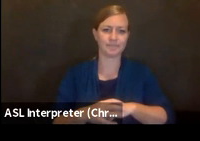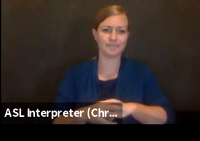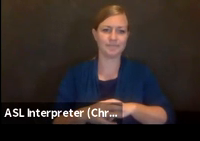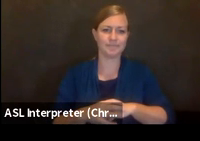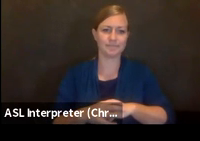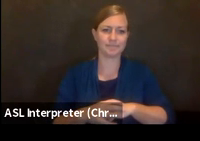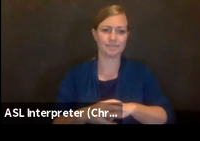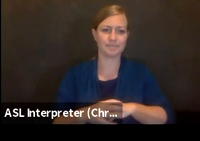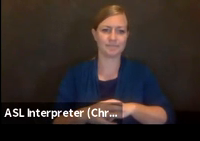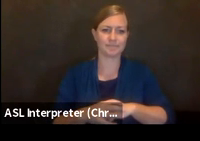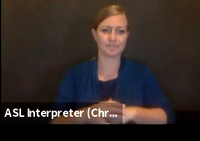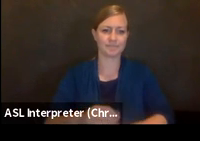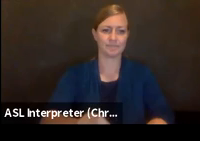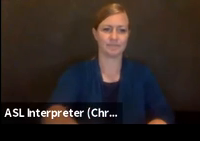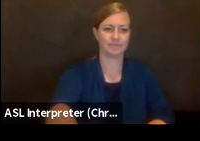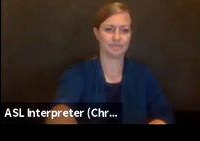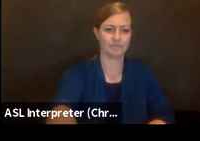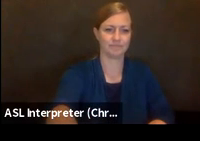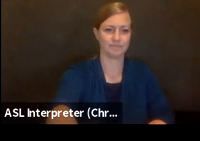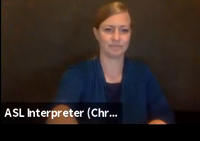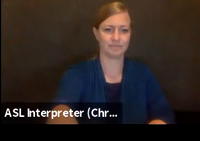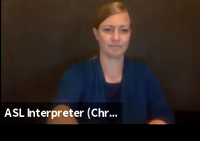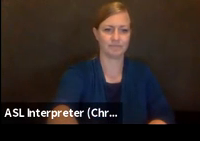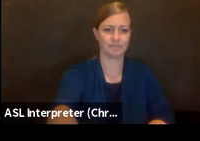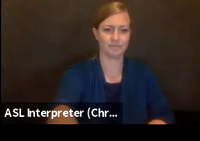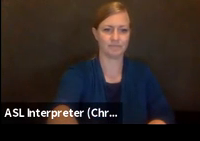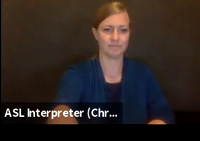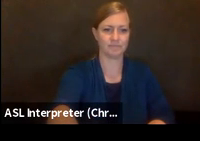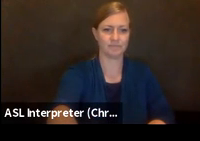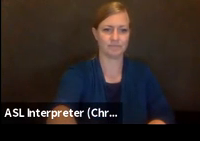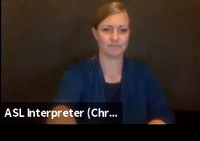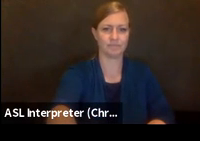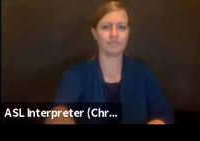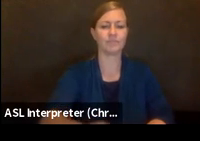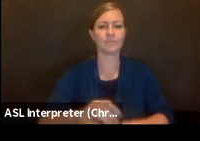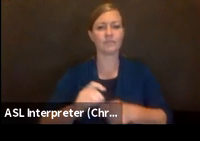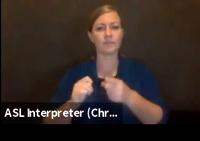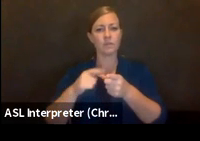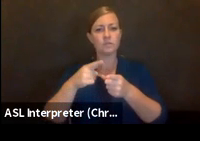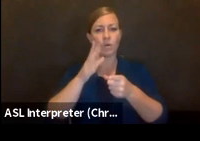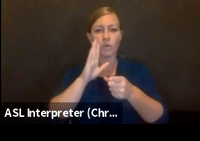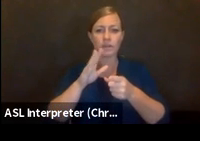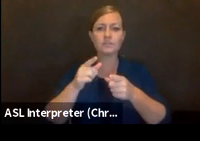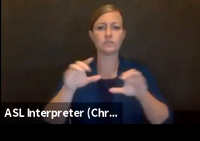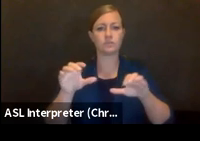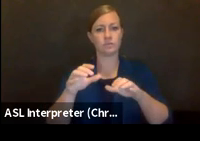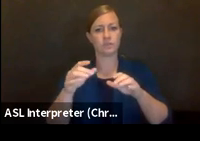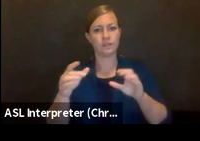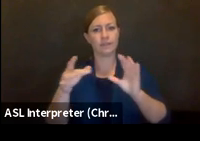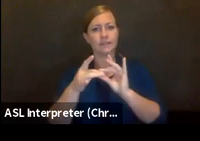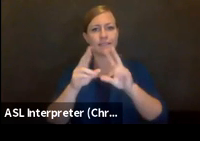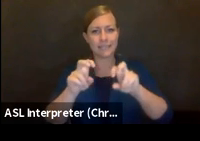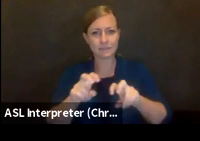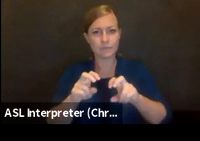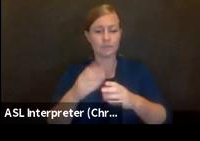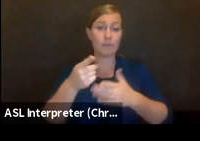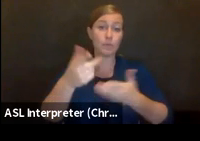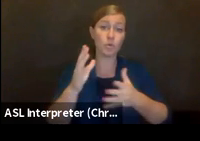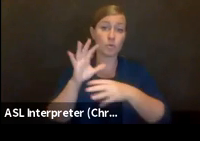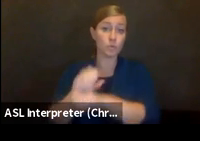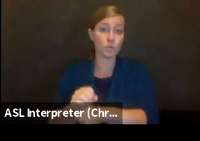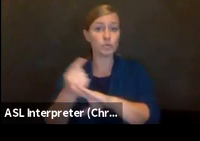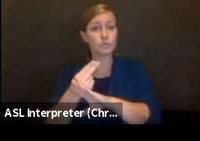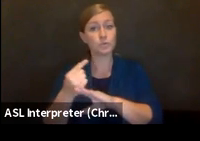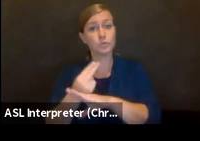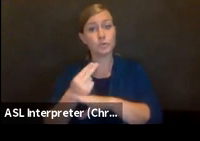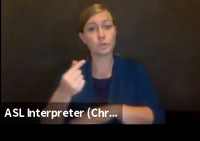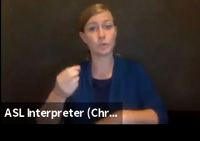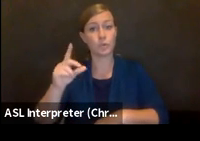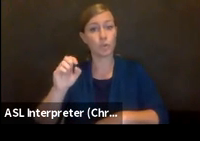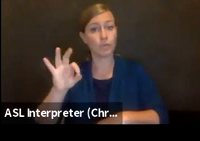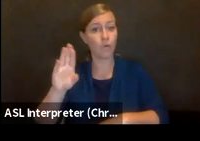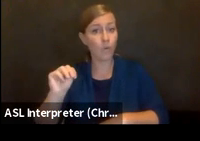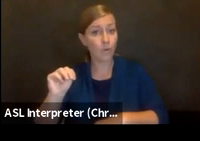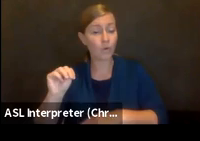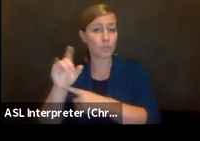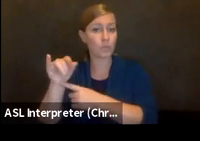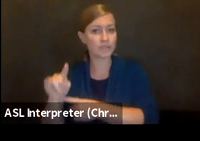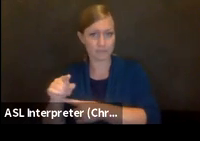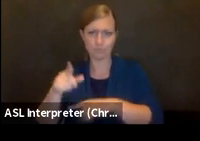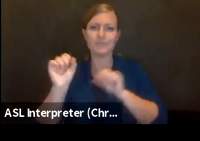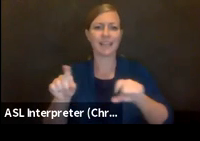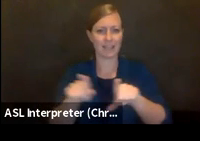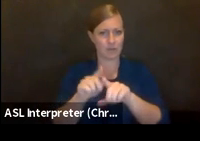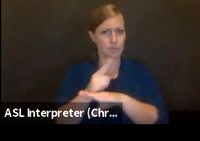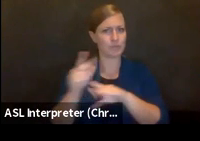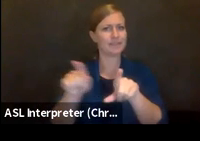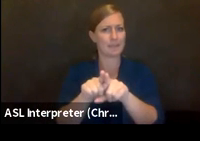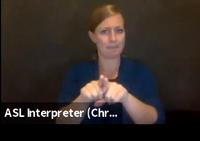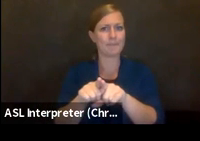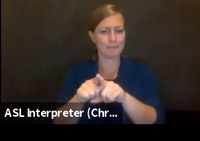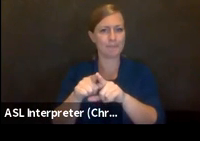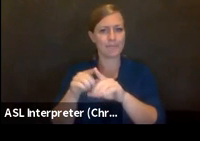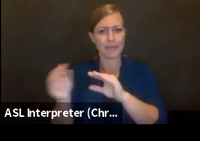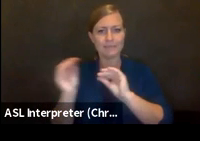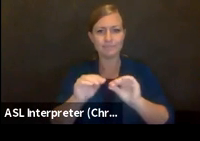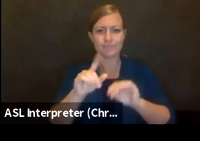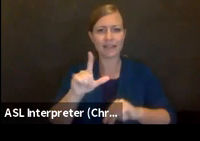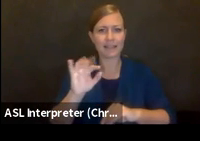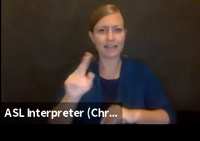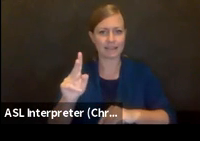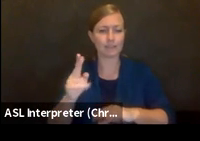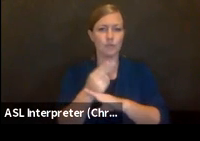ESD 189 - Amy Colburn: So school has a built in assessment creator. So you could certainly if you've linked your Google if you're used to using like Google Forms and quizzes for students, you can still continue to use those and link them using that resource application.